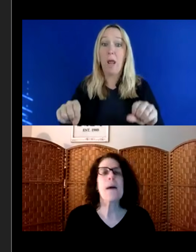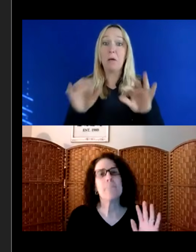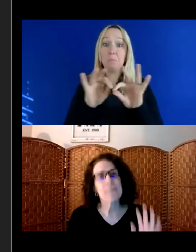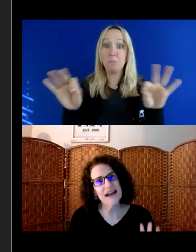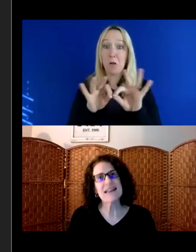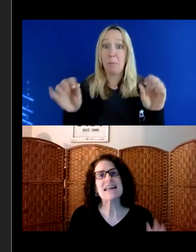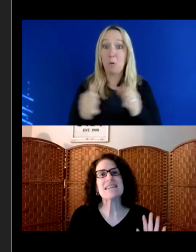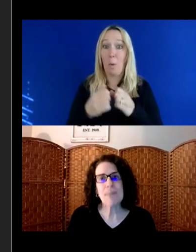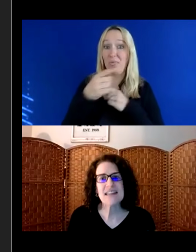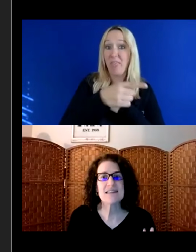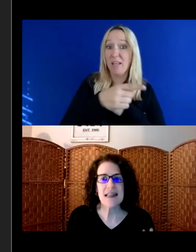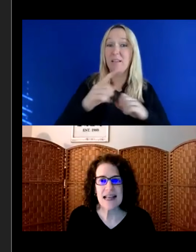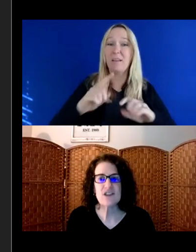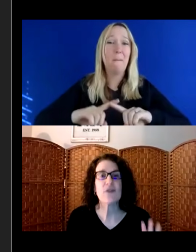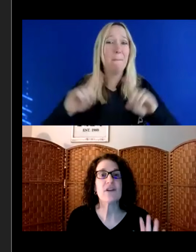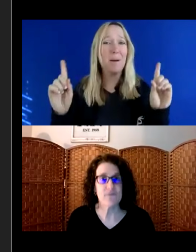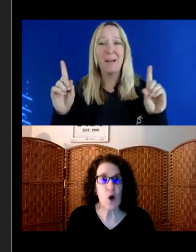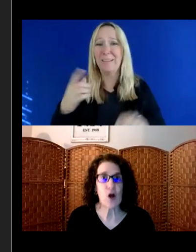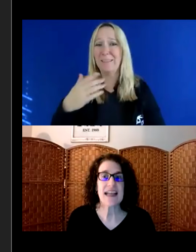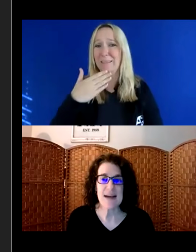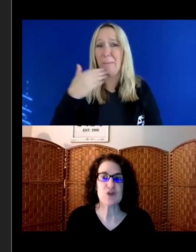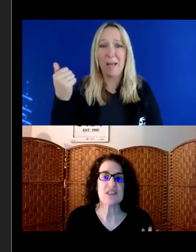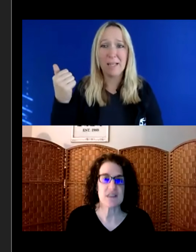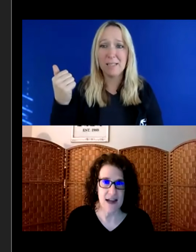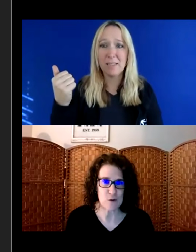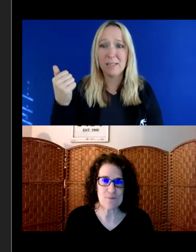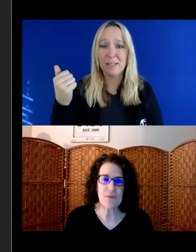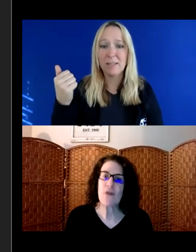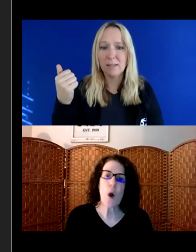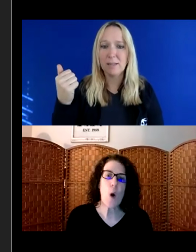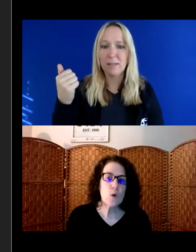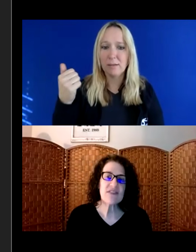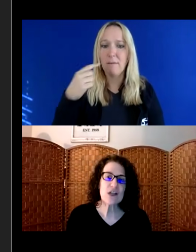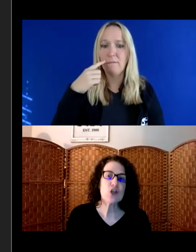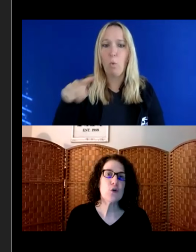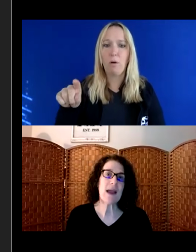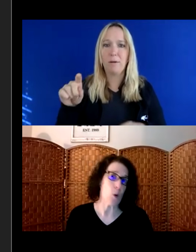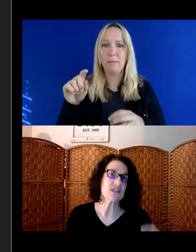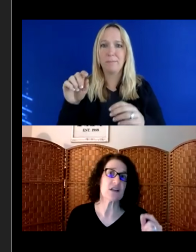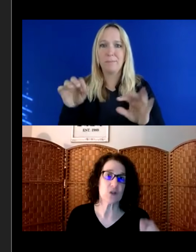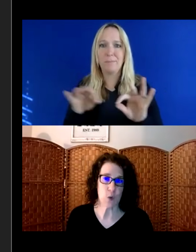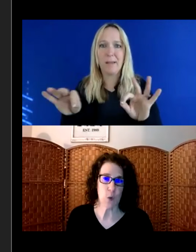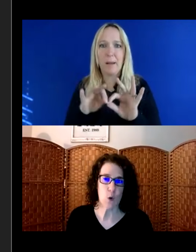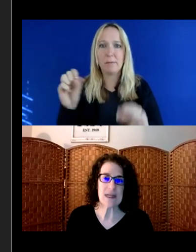But it's best to leave it to the default caption styles. The only thing that you may want to control